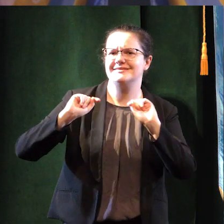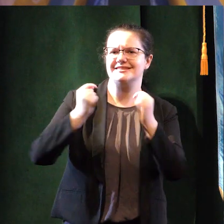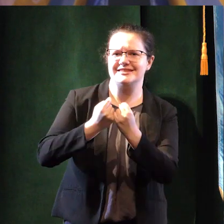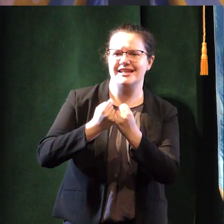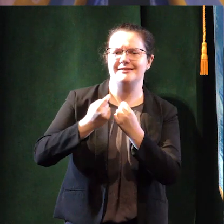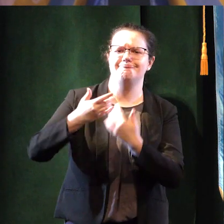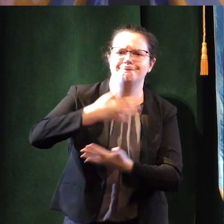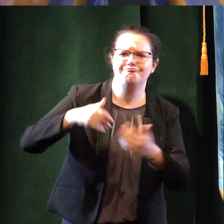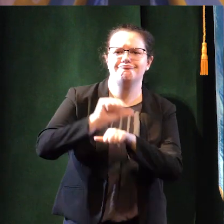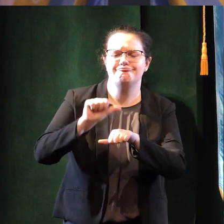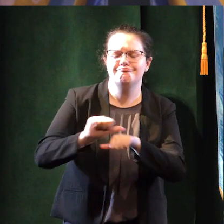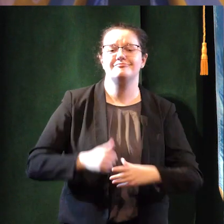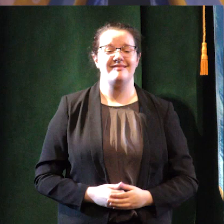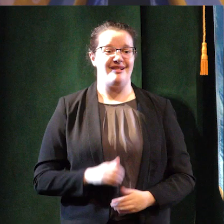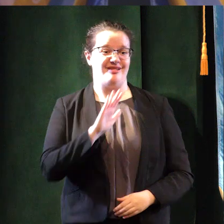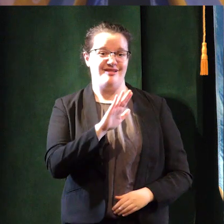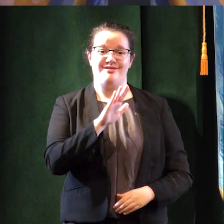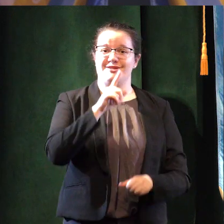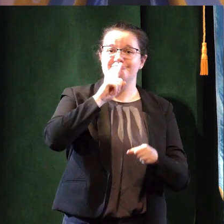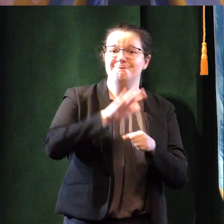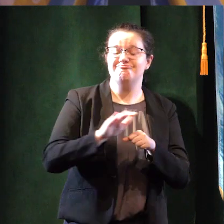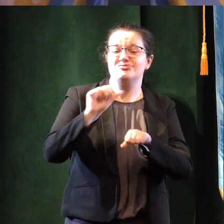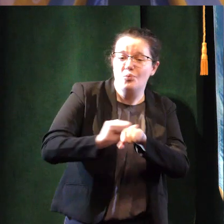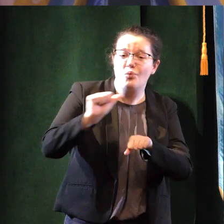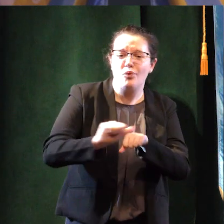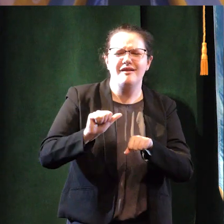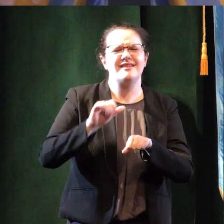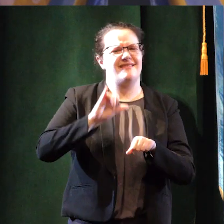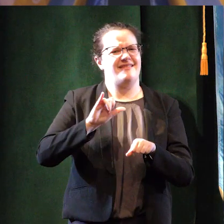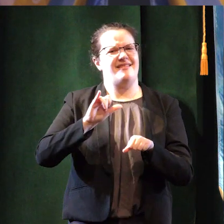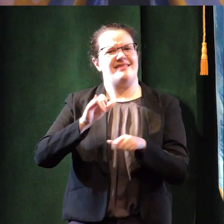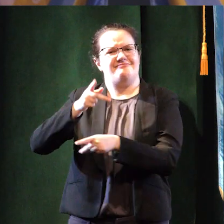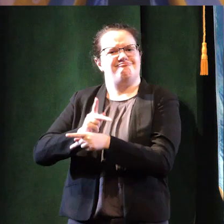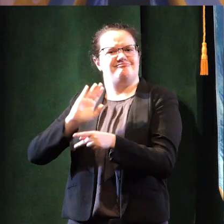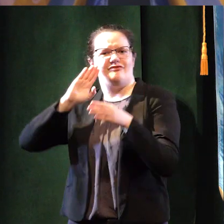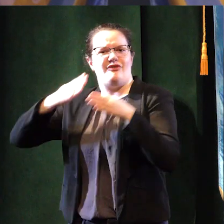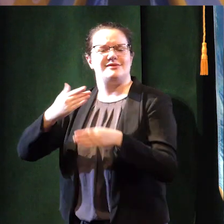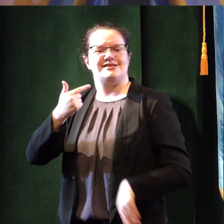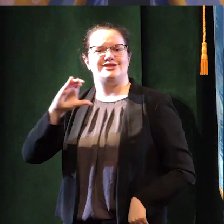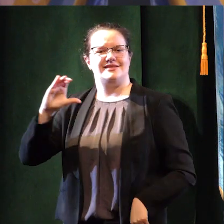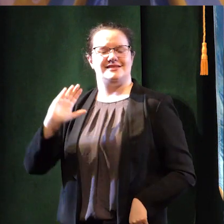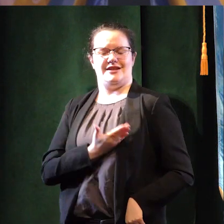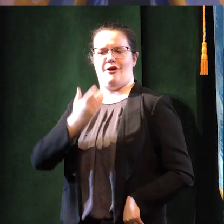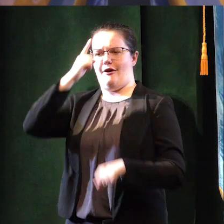their dedication and hard work maintains and focuses GCC's vision to always be